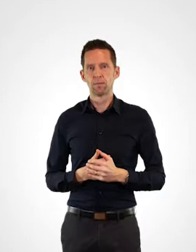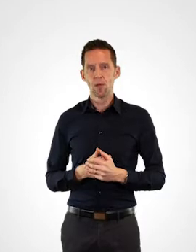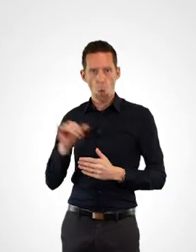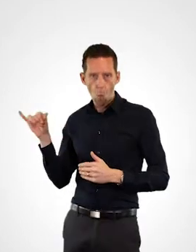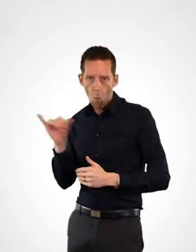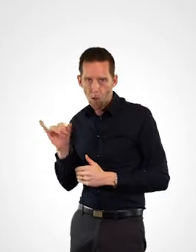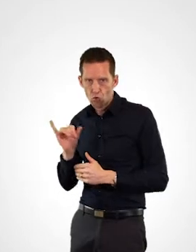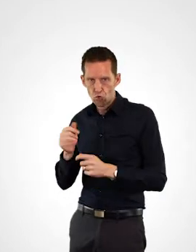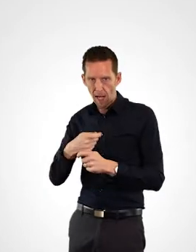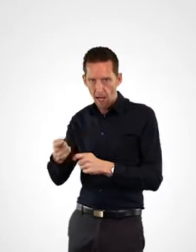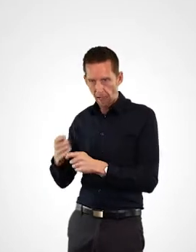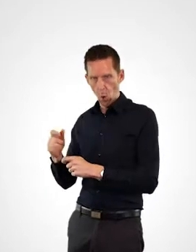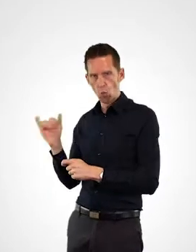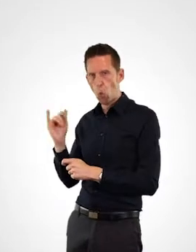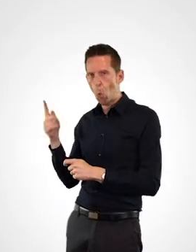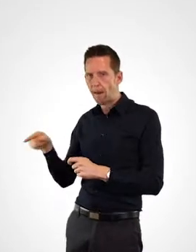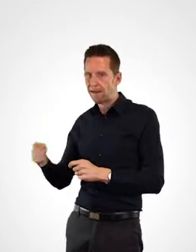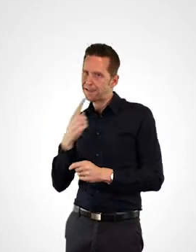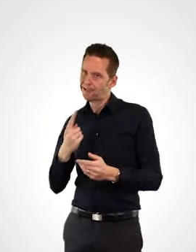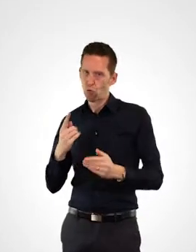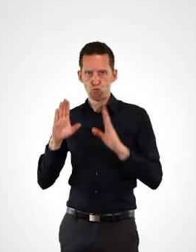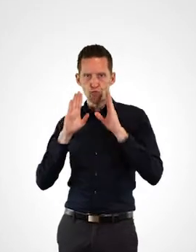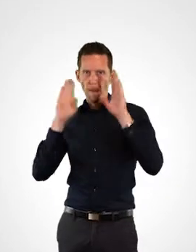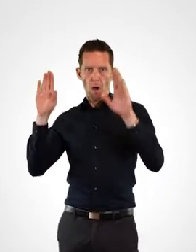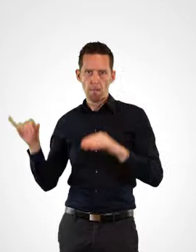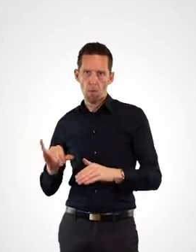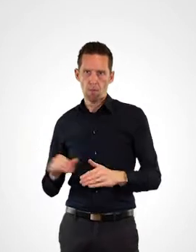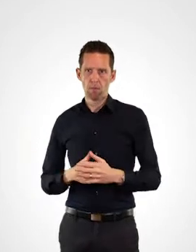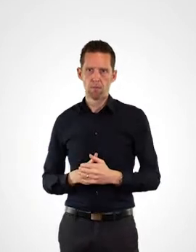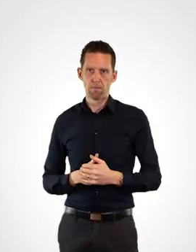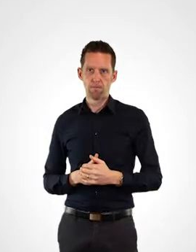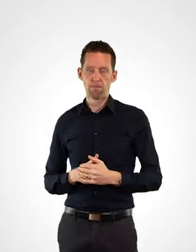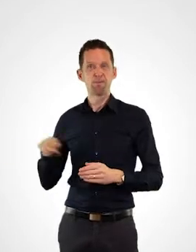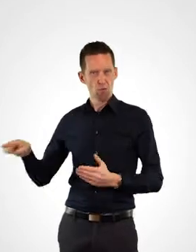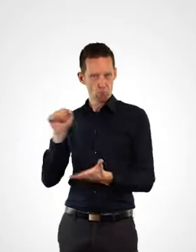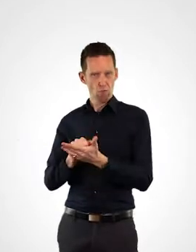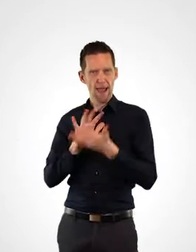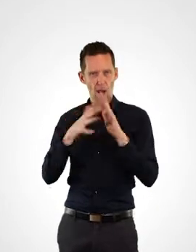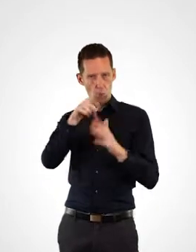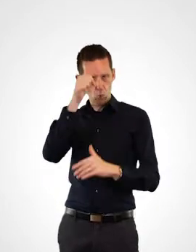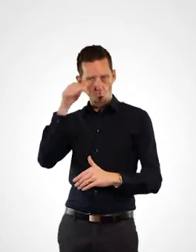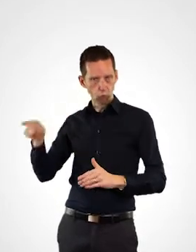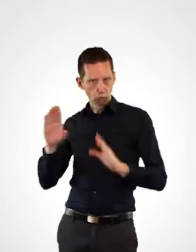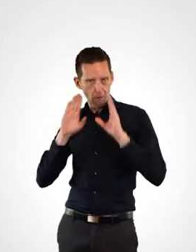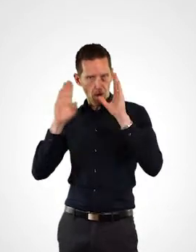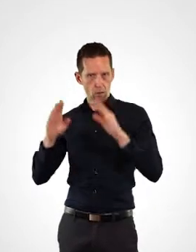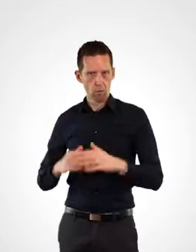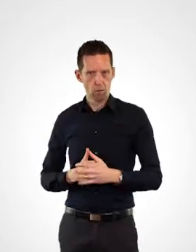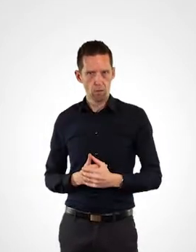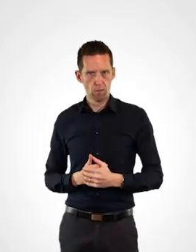Oh. All right? Which card says "remarkable"?